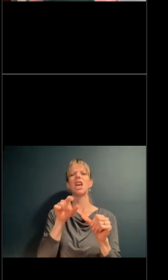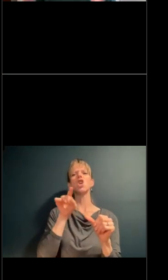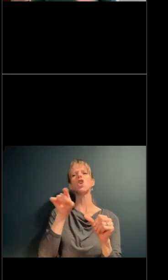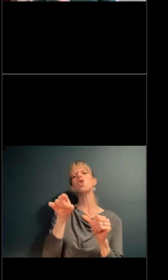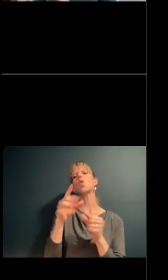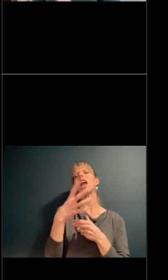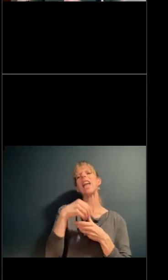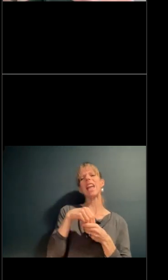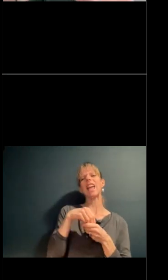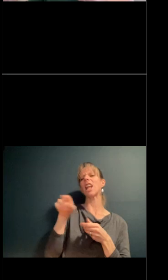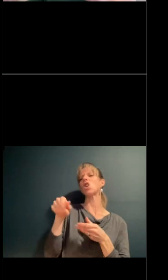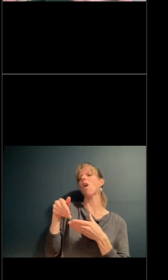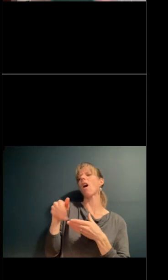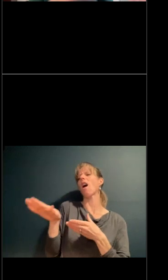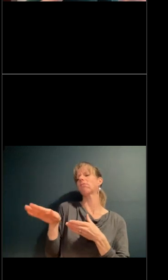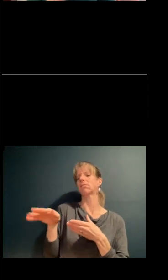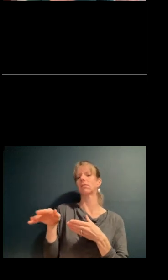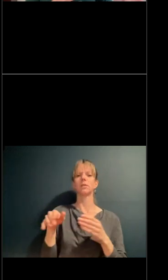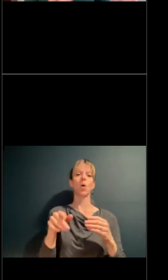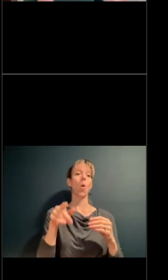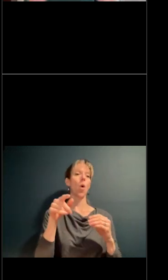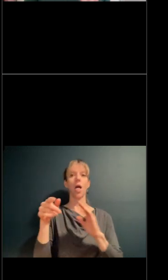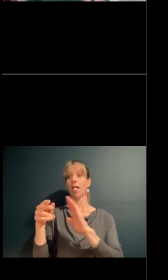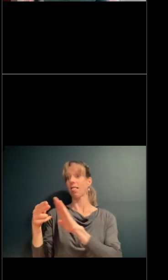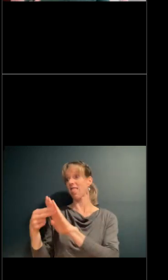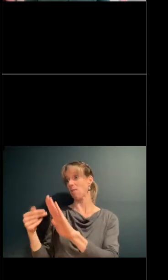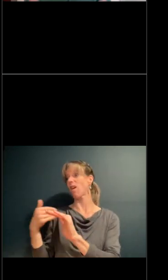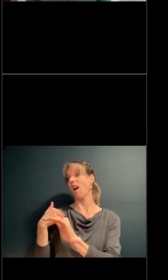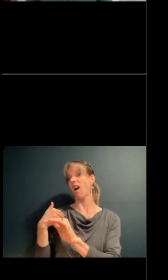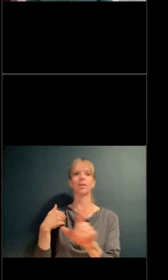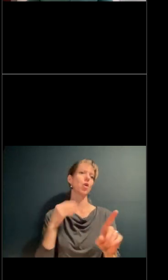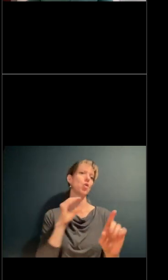The labeled ones and unlabeled ones. The members and strangers.